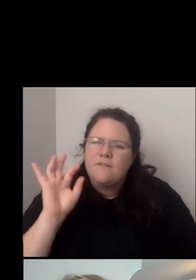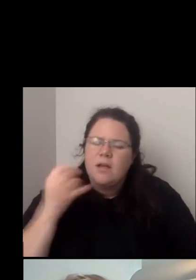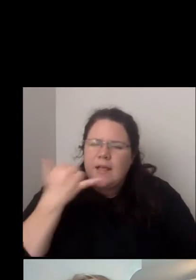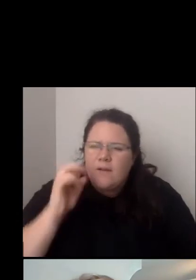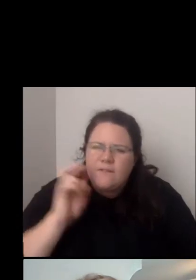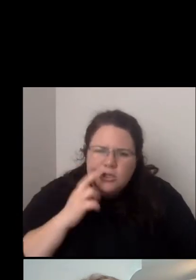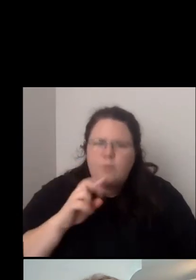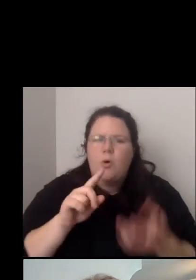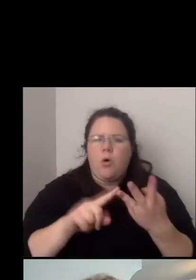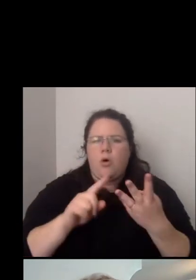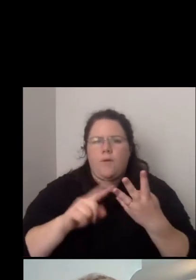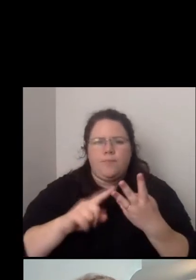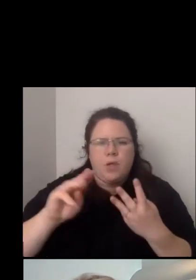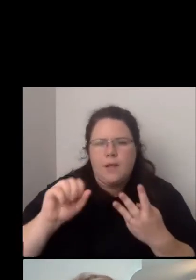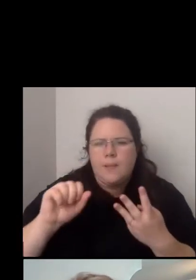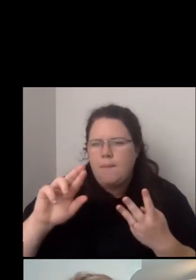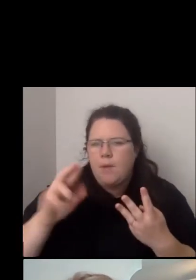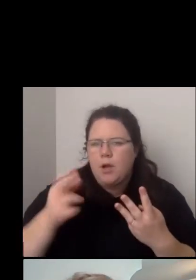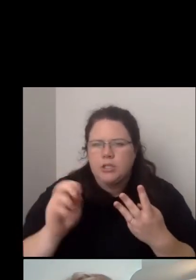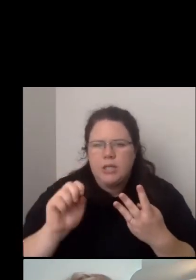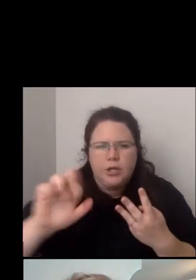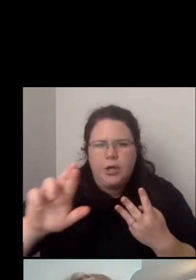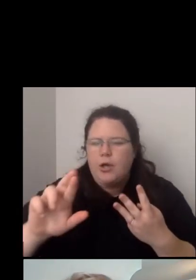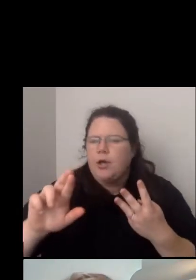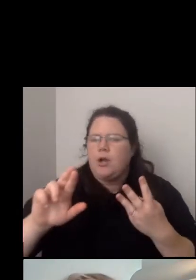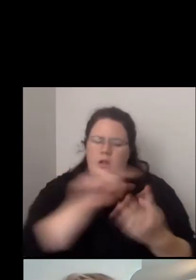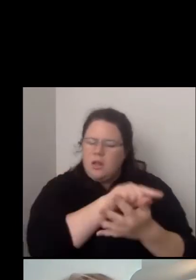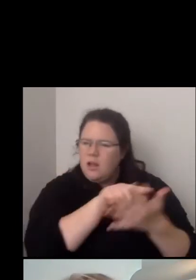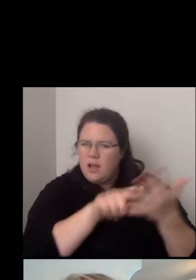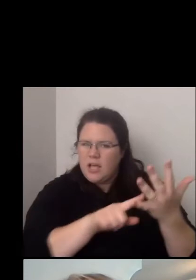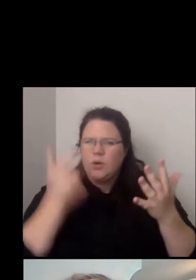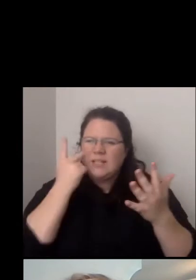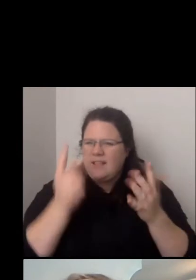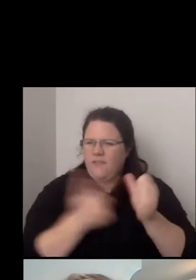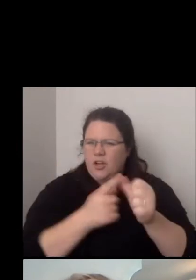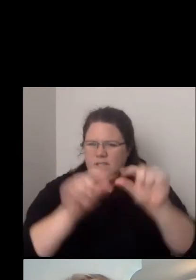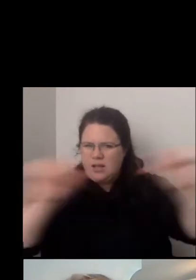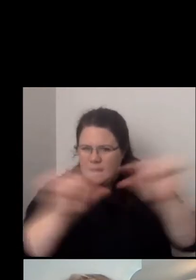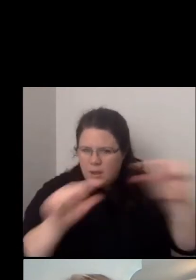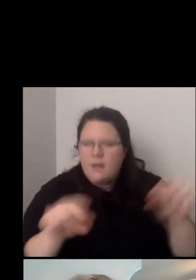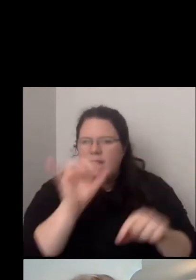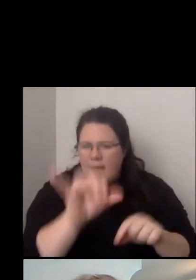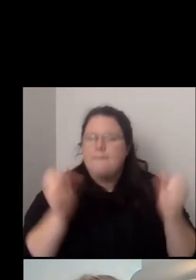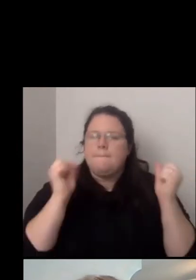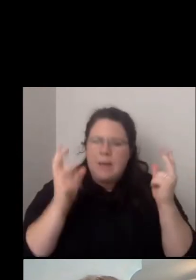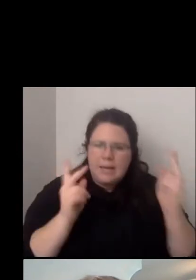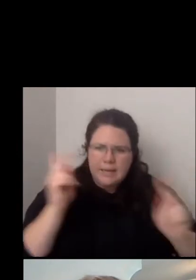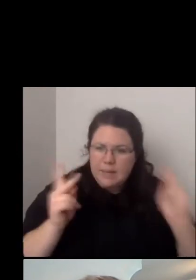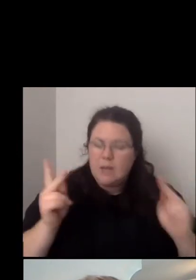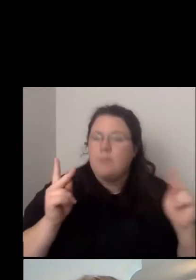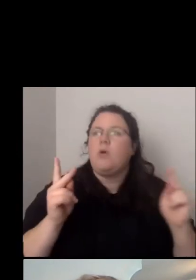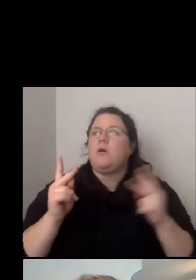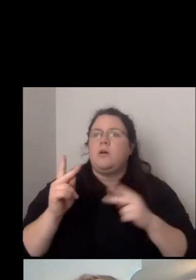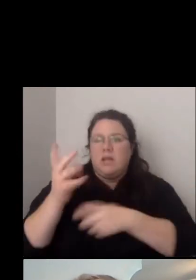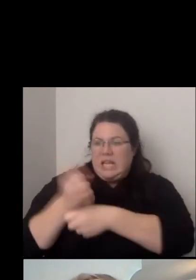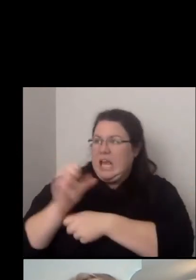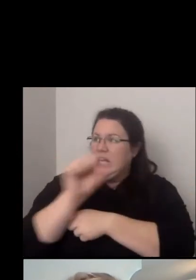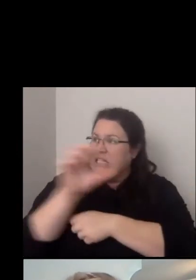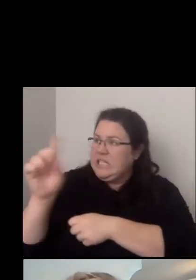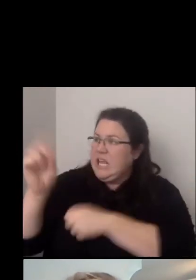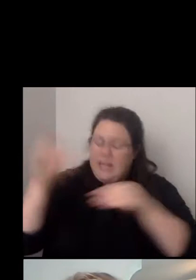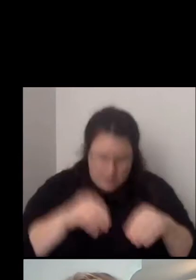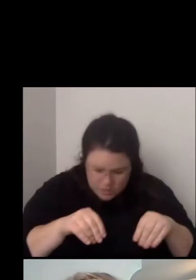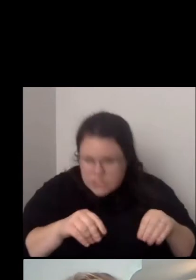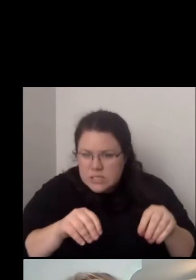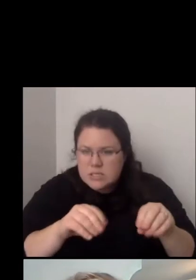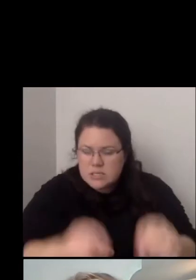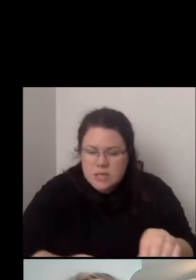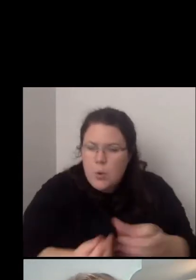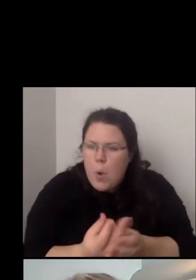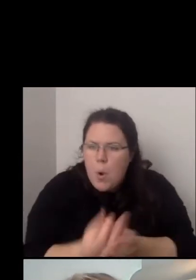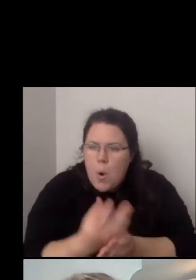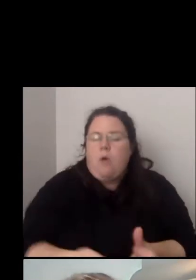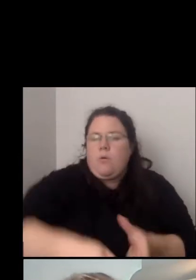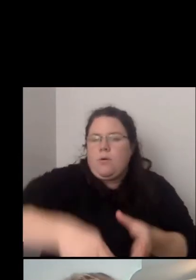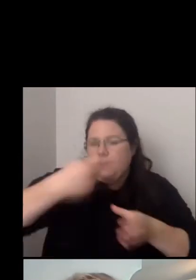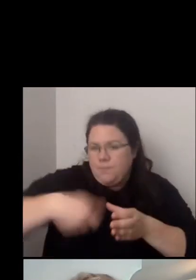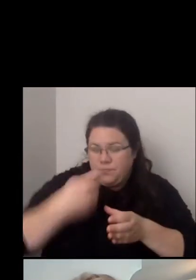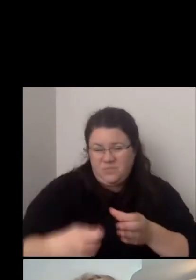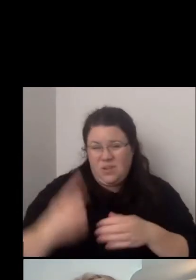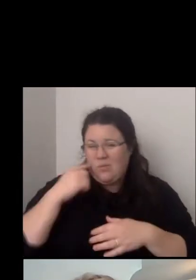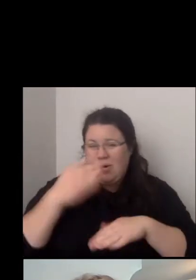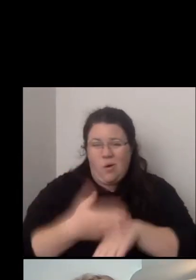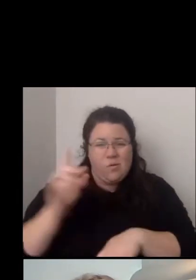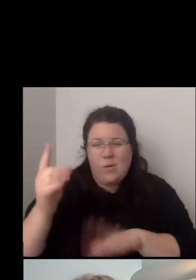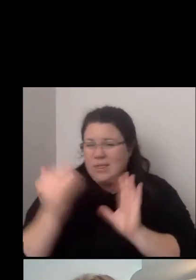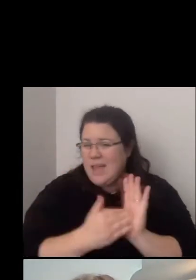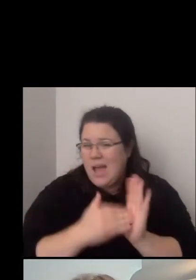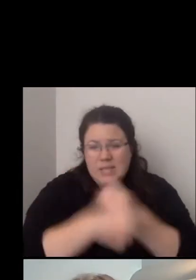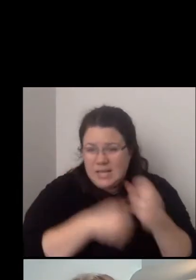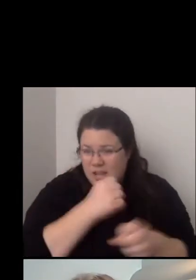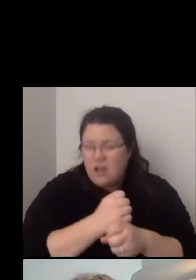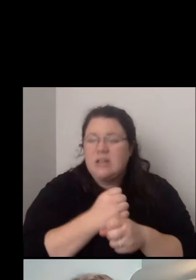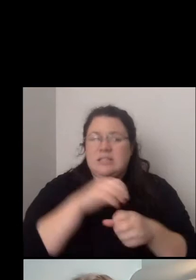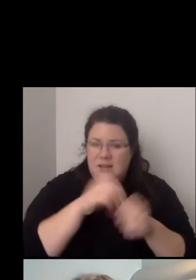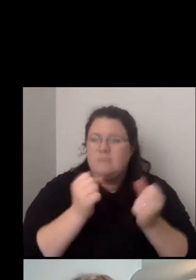This is the eastern agricultural complex, and people were heavily planting and cultivating and eating these species for thousands of years in a lot of parts of the eastern North America.